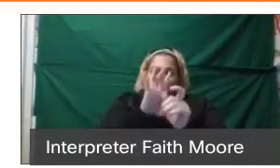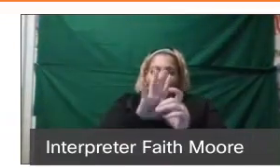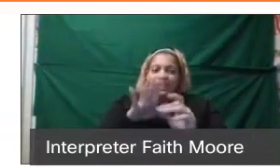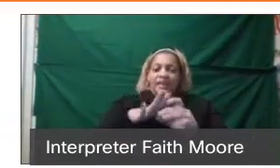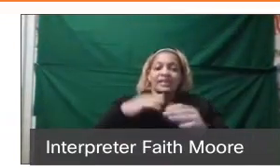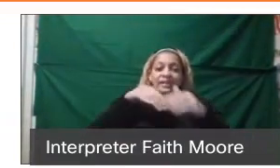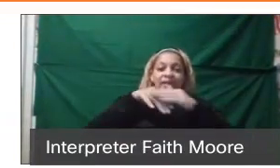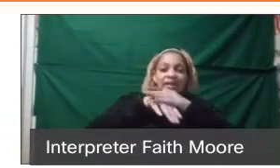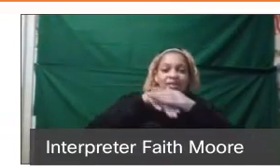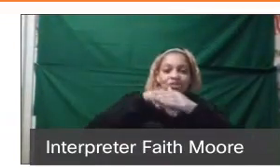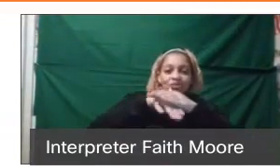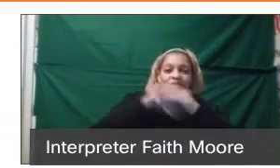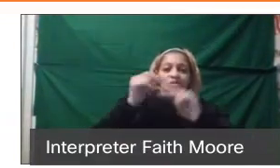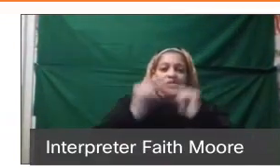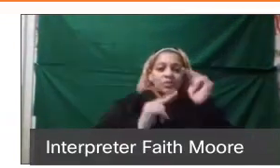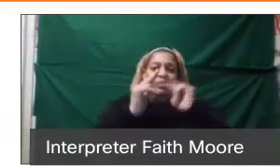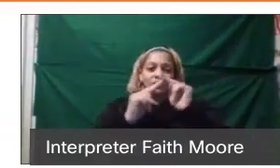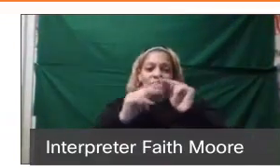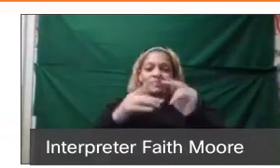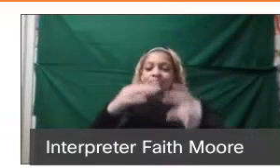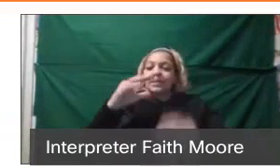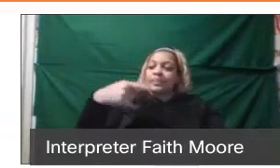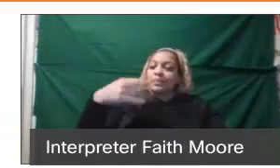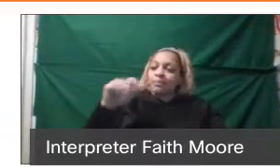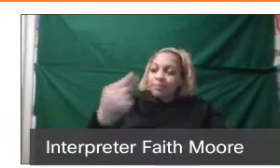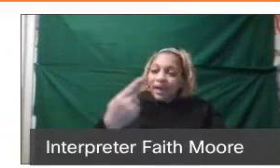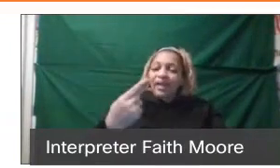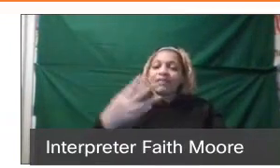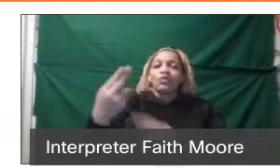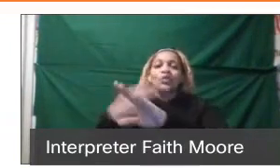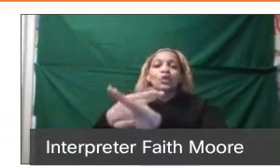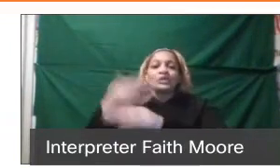The path, I guess people take in front of the buildings to get to the doors.